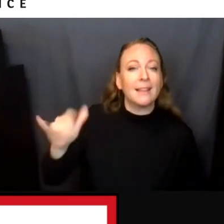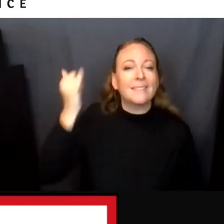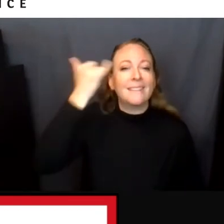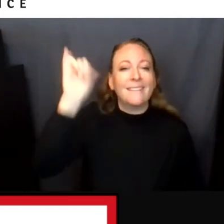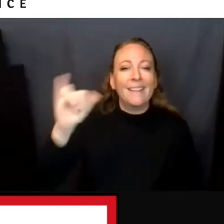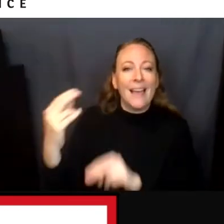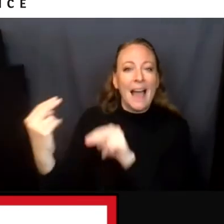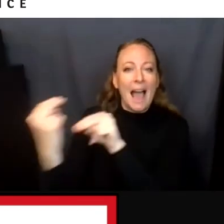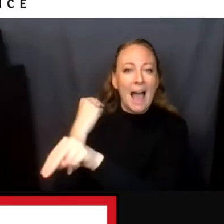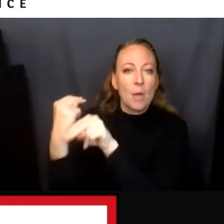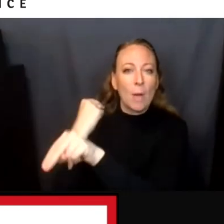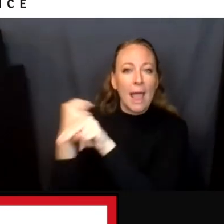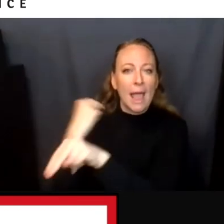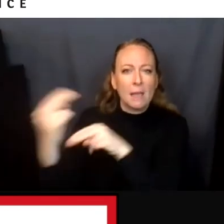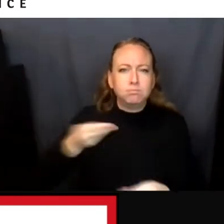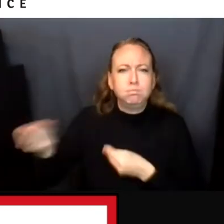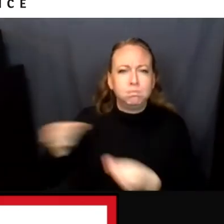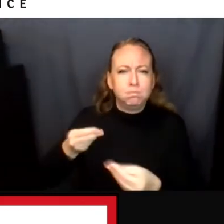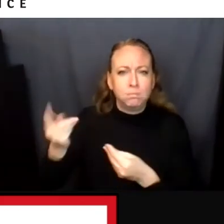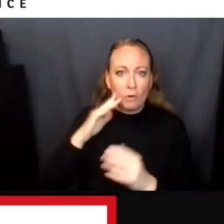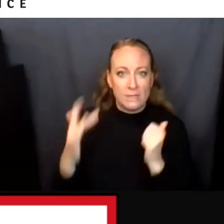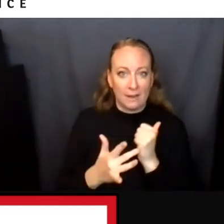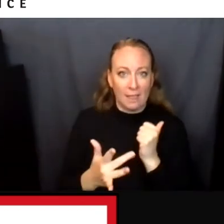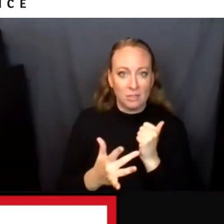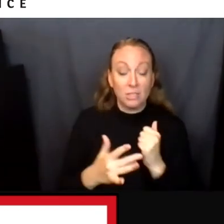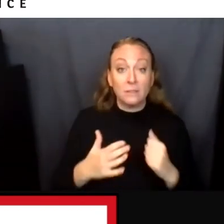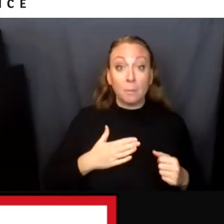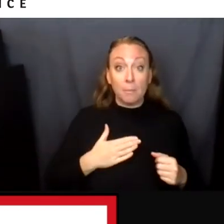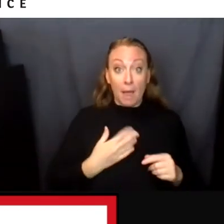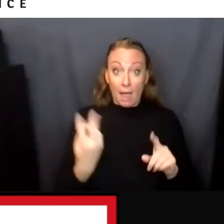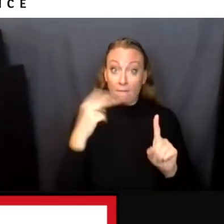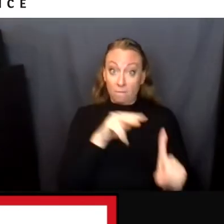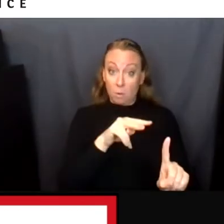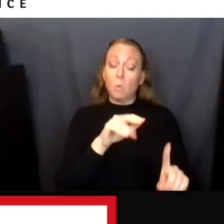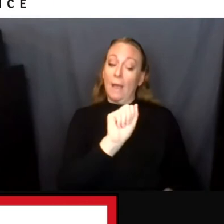And so in my view, the ADA does cover the internet.